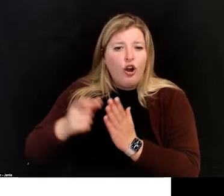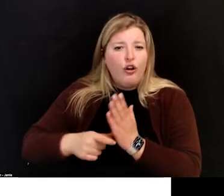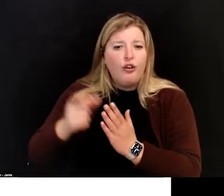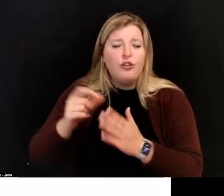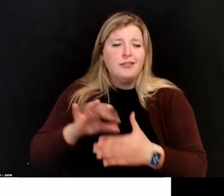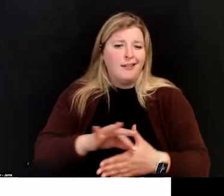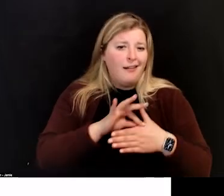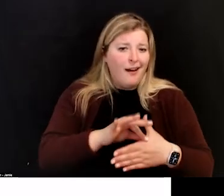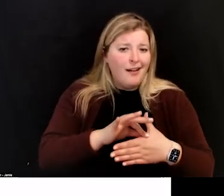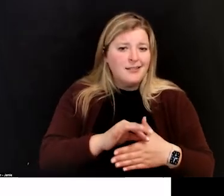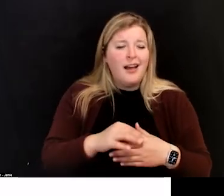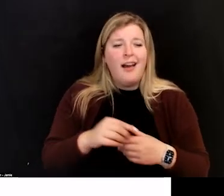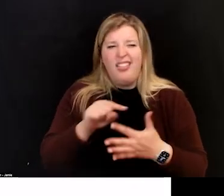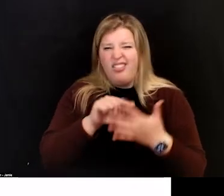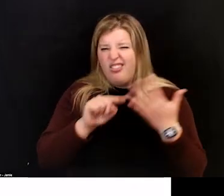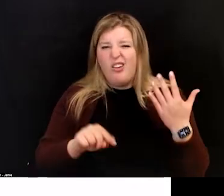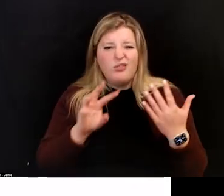great places to kind of get more information.